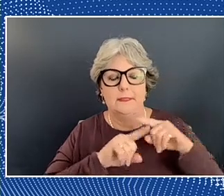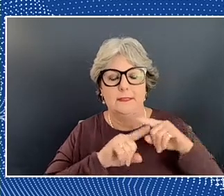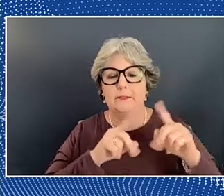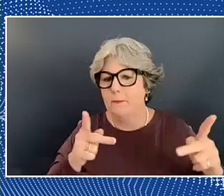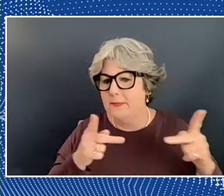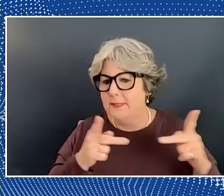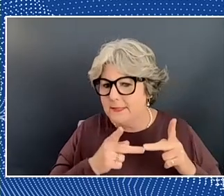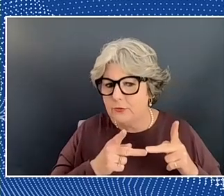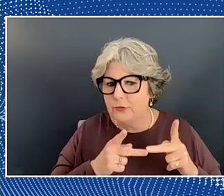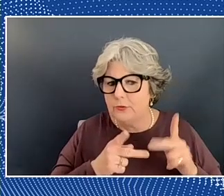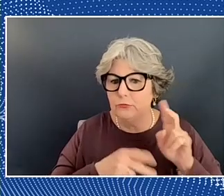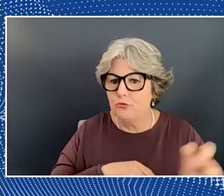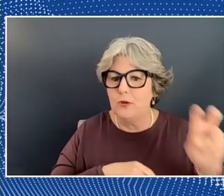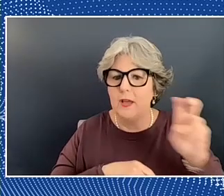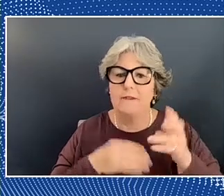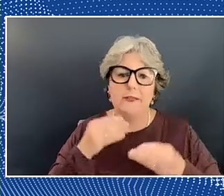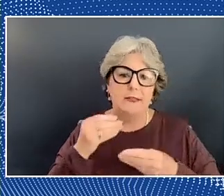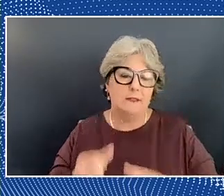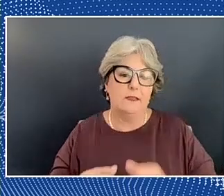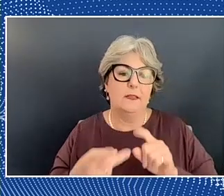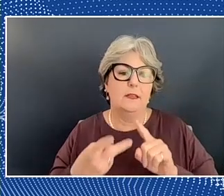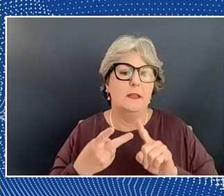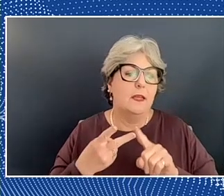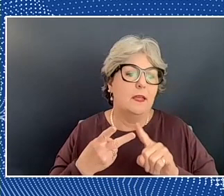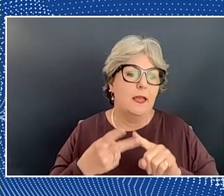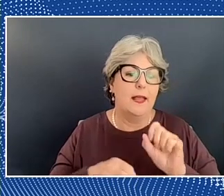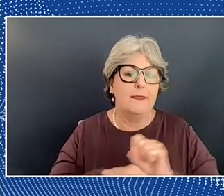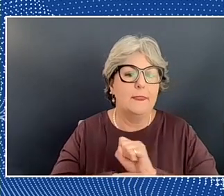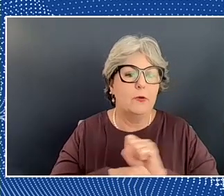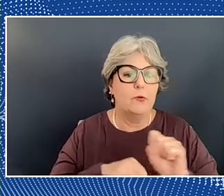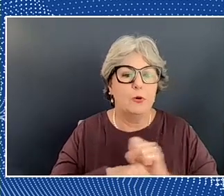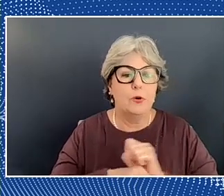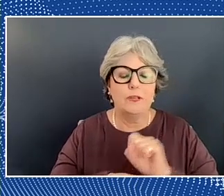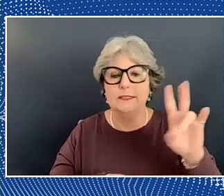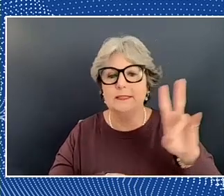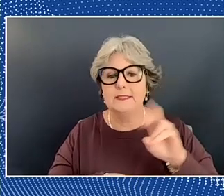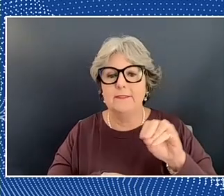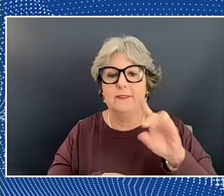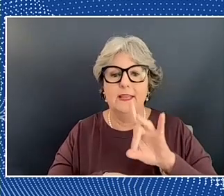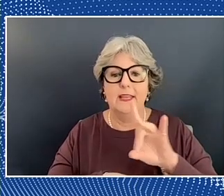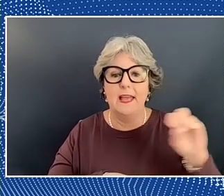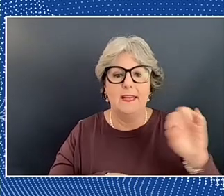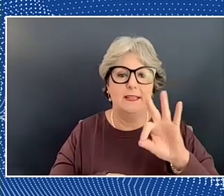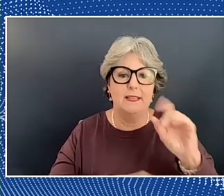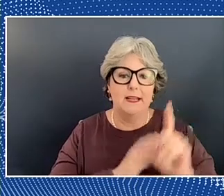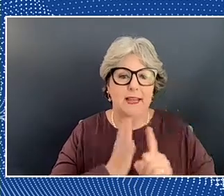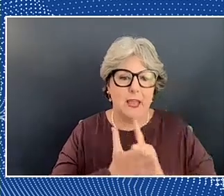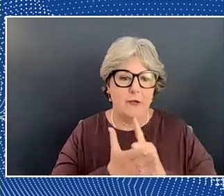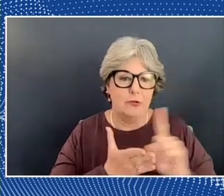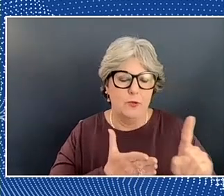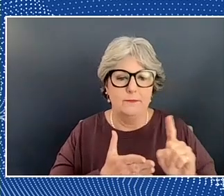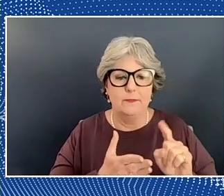extensively and working 70, 80, 90 hours a week. The Department of Education needs to